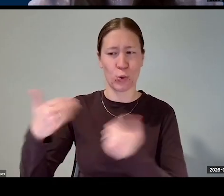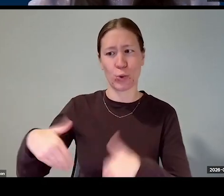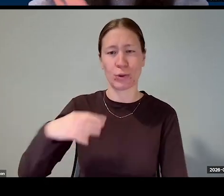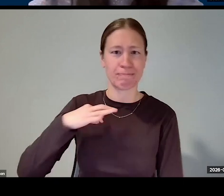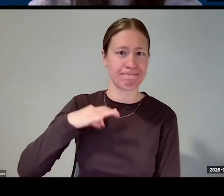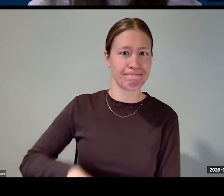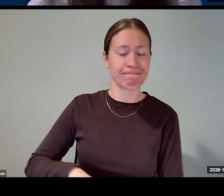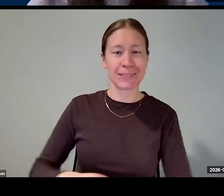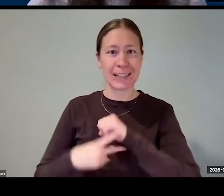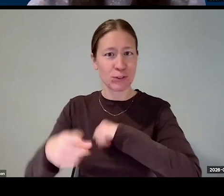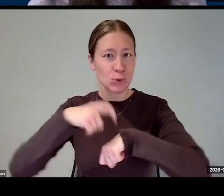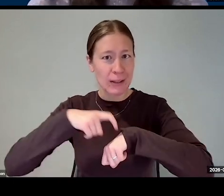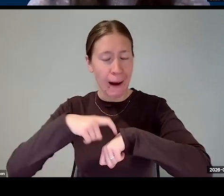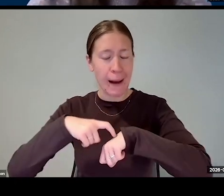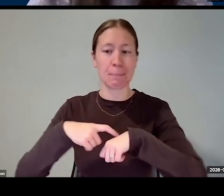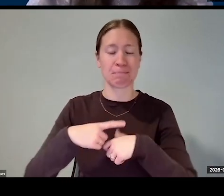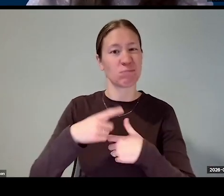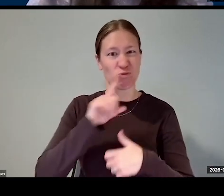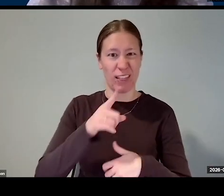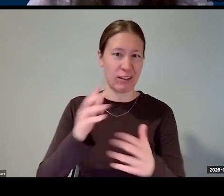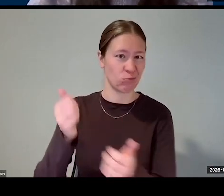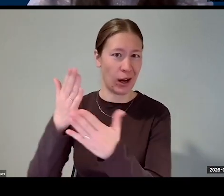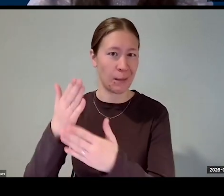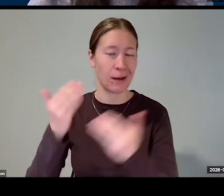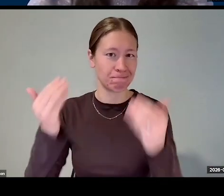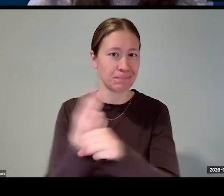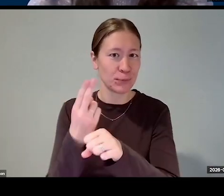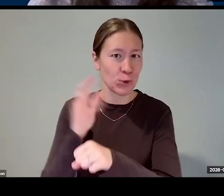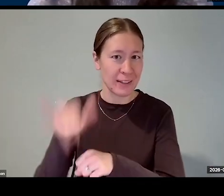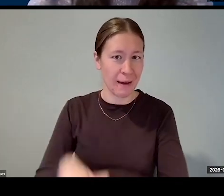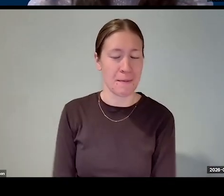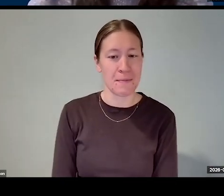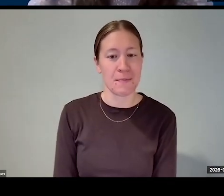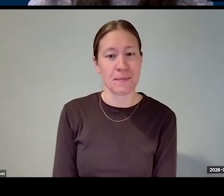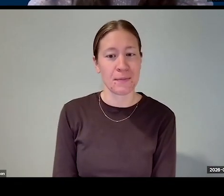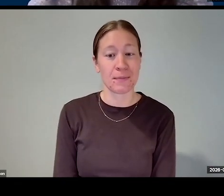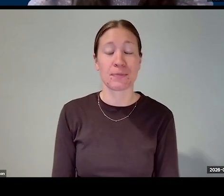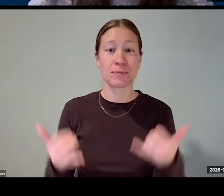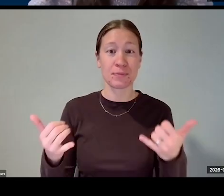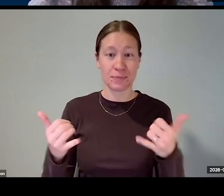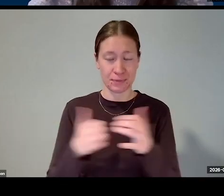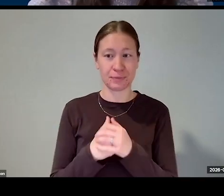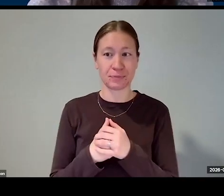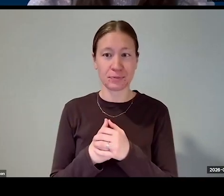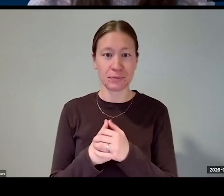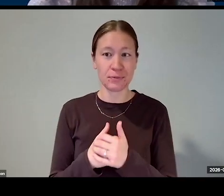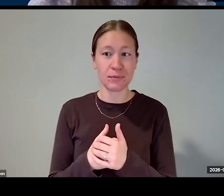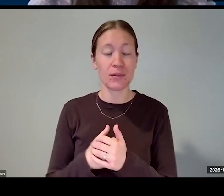so I highly recommend it. Okay, if we go back to the accessibility check tab in Grackle, there's lots